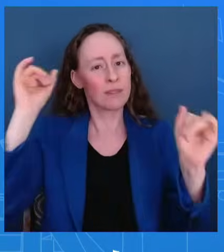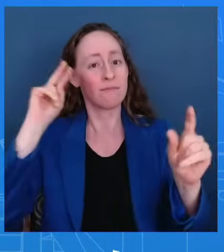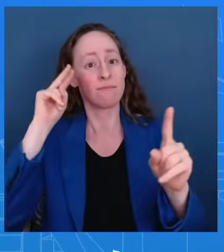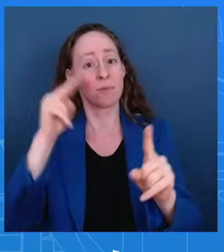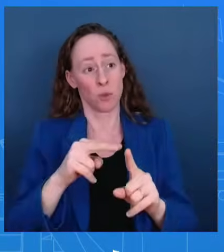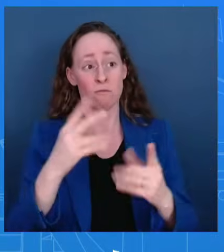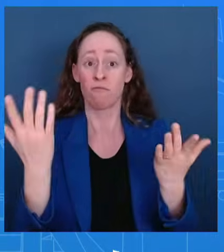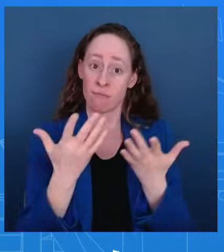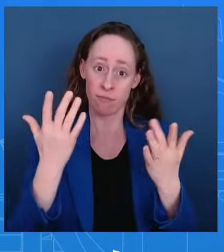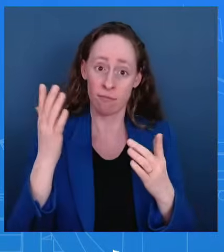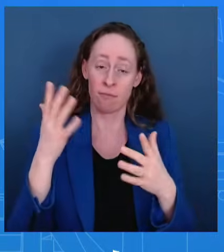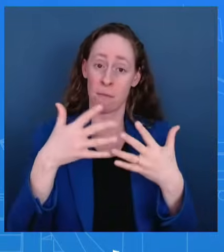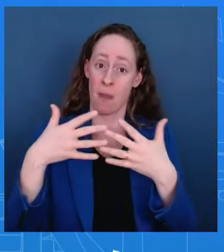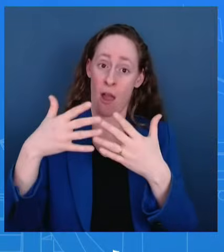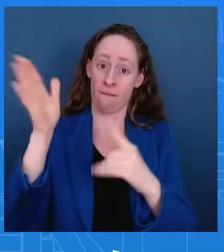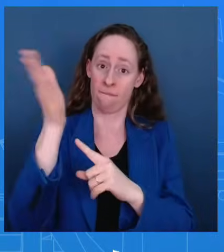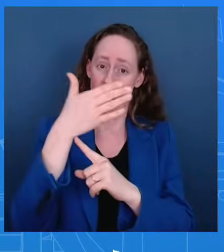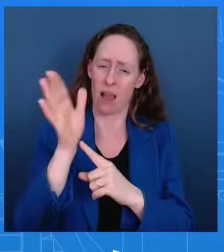I do not want to get into the business